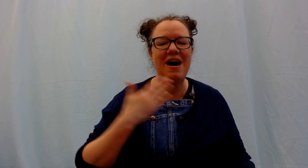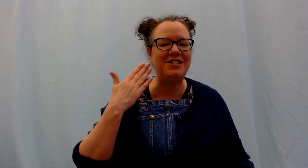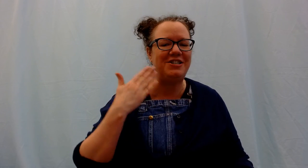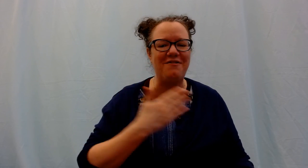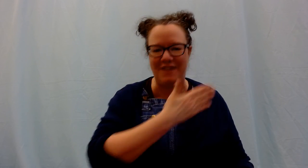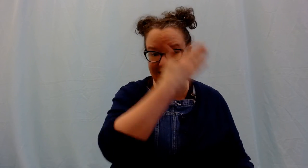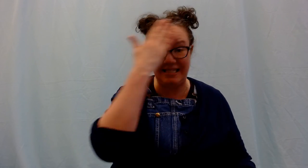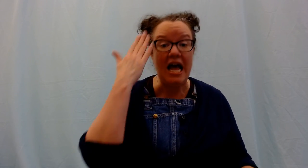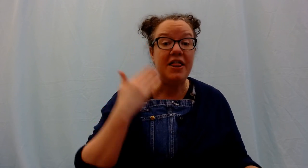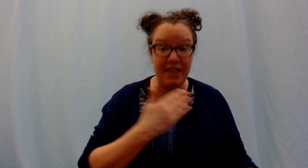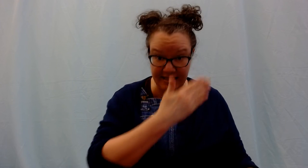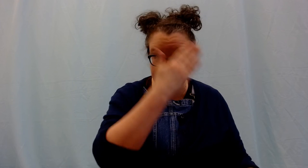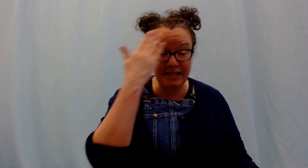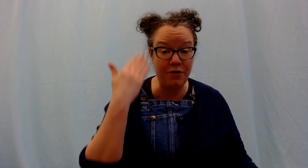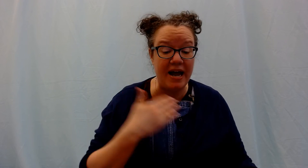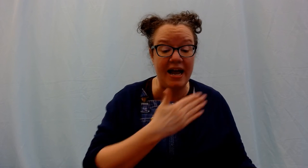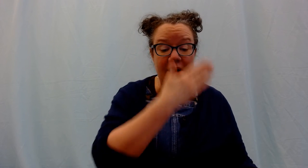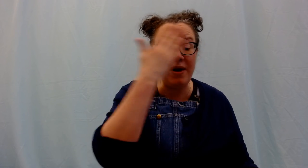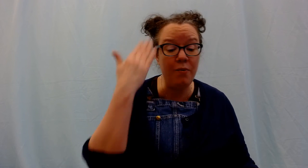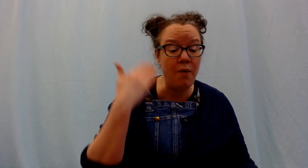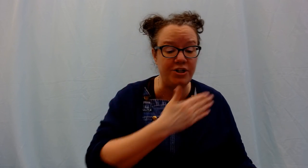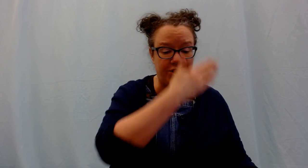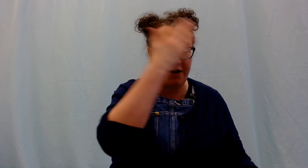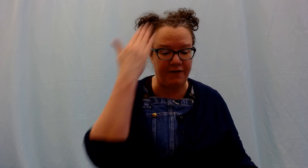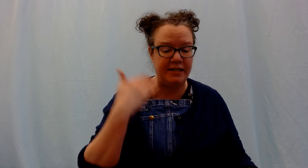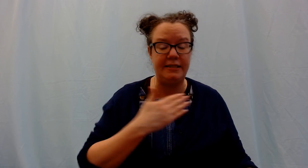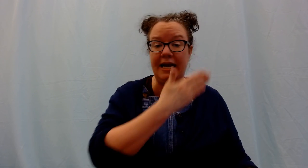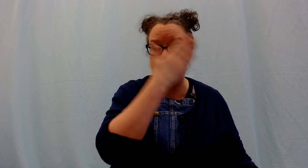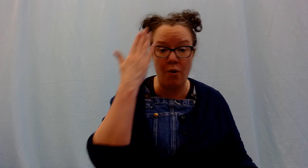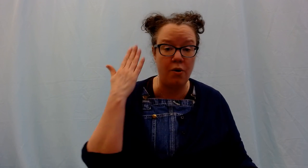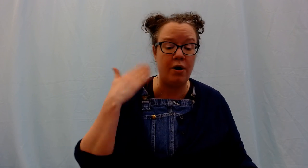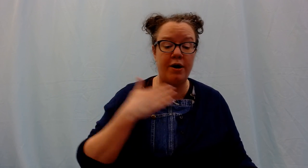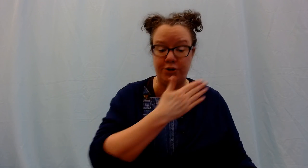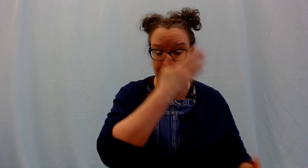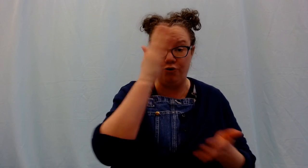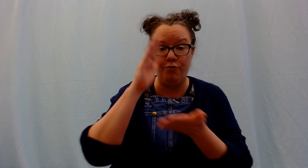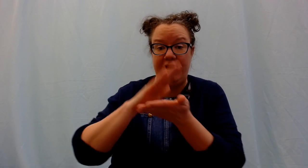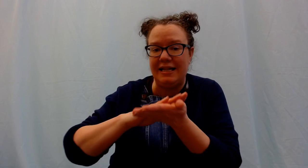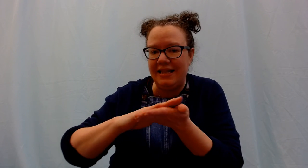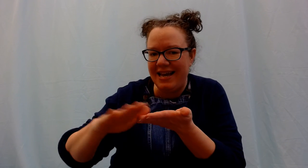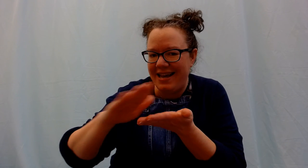#wash our face. This is the way we wash our face in order to be clean.#